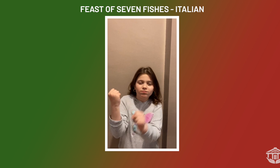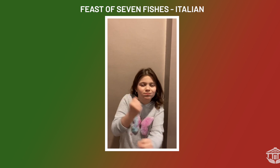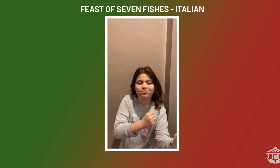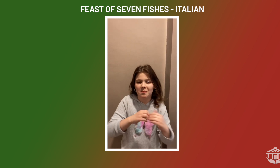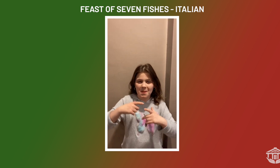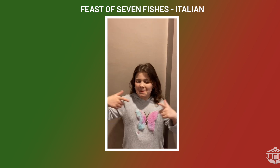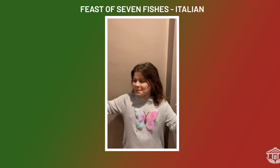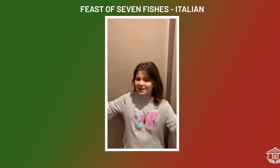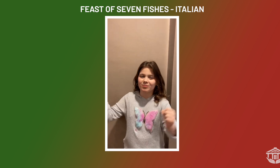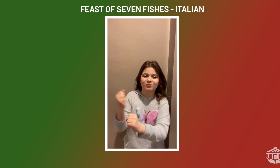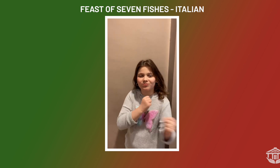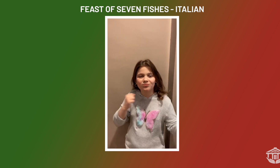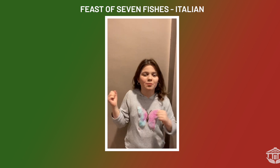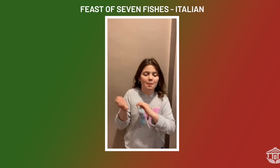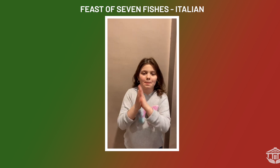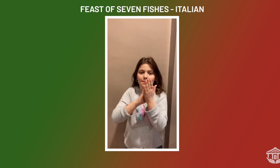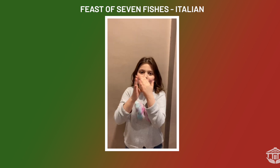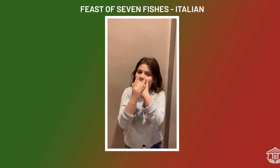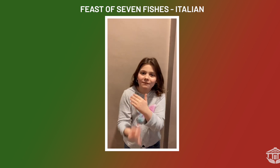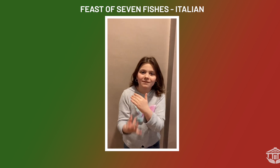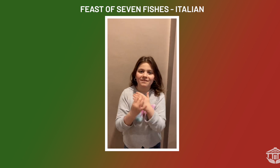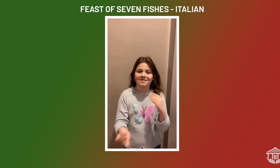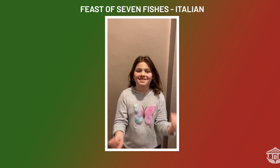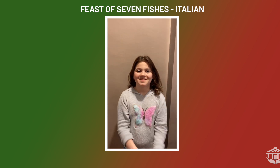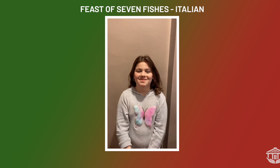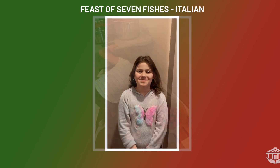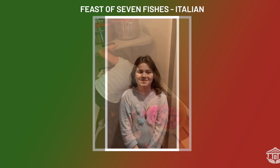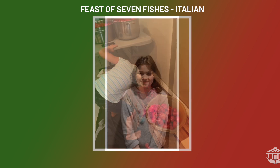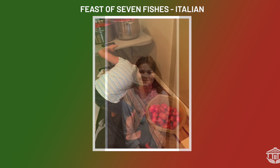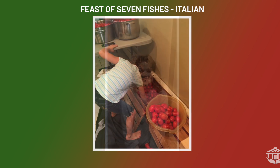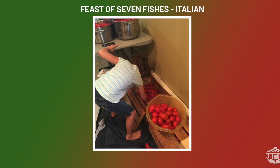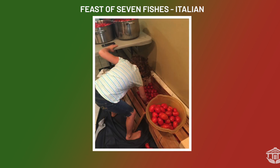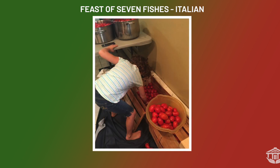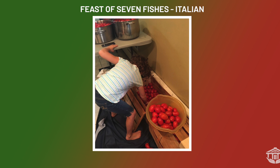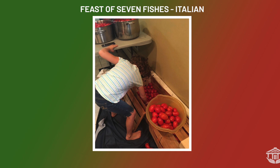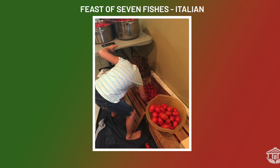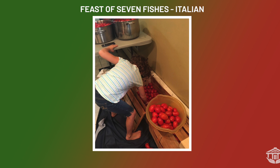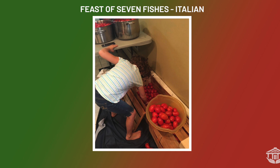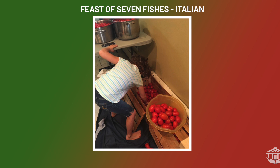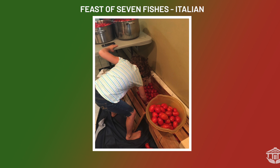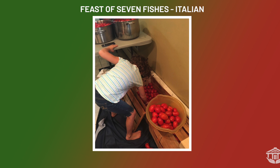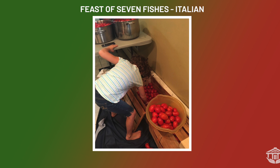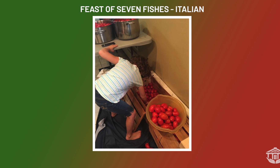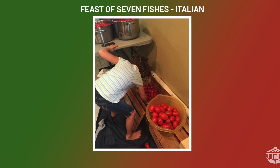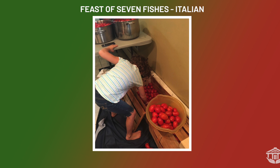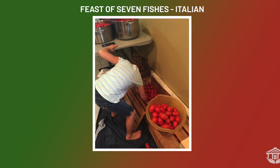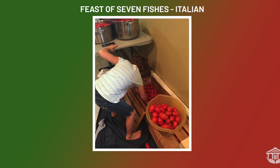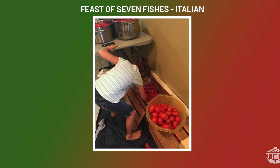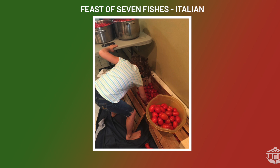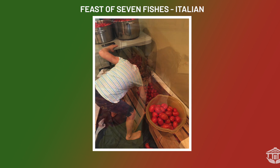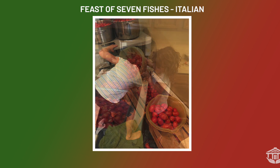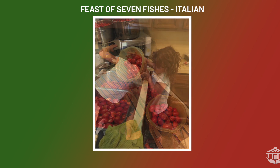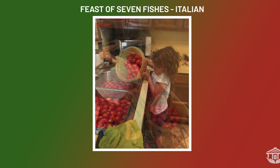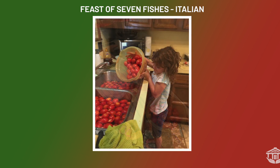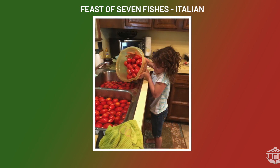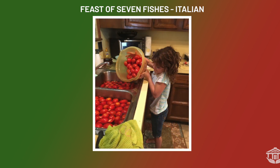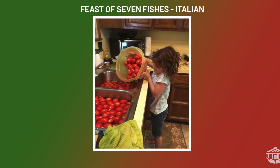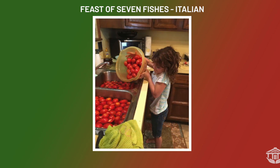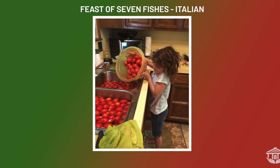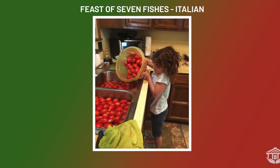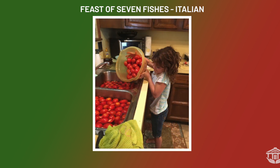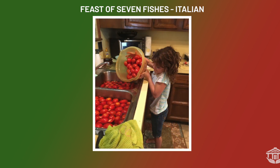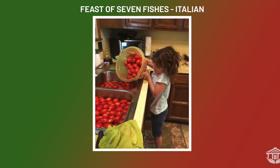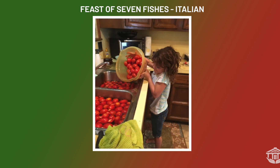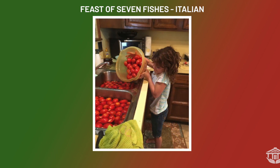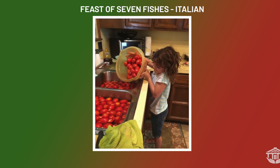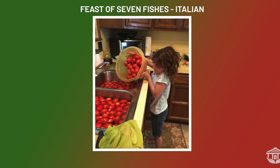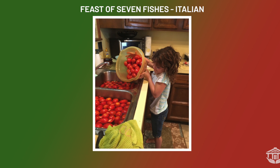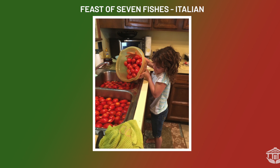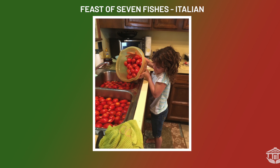and with my grandmother we mix up a big pot of homemade gravy.”